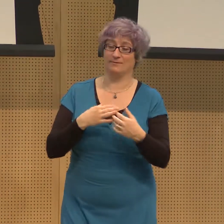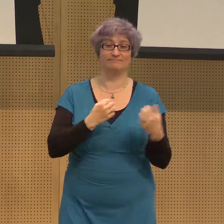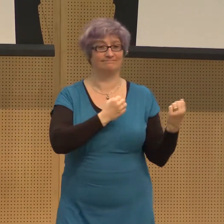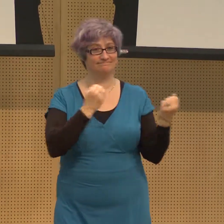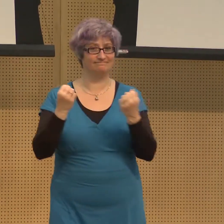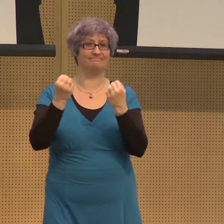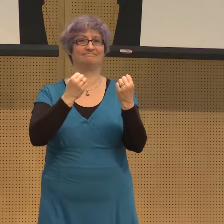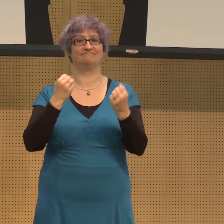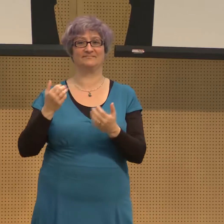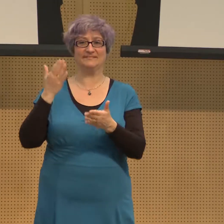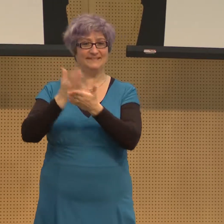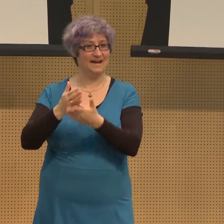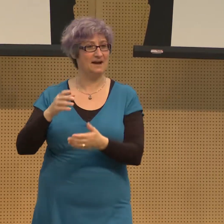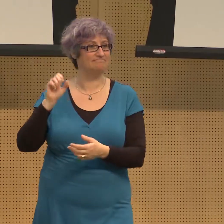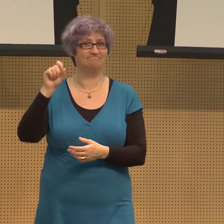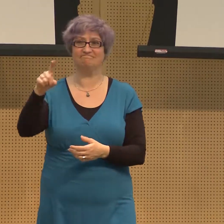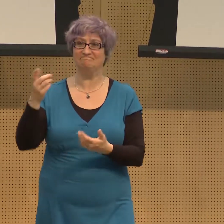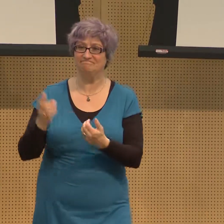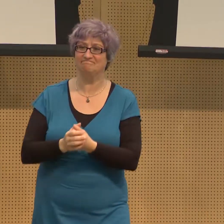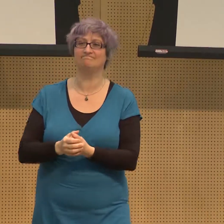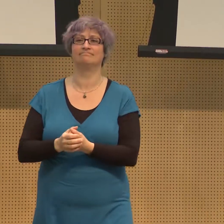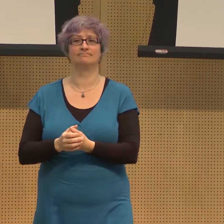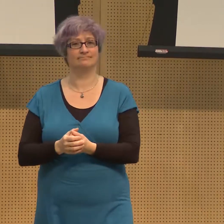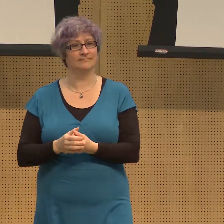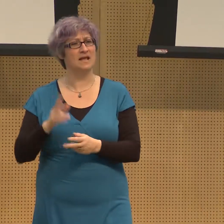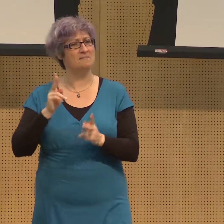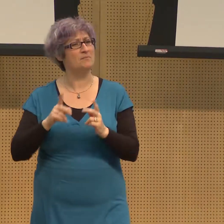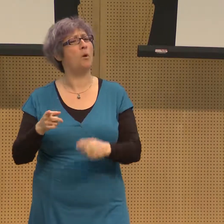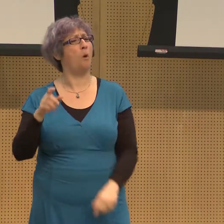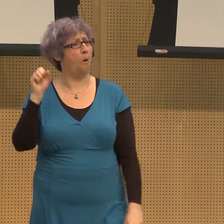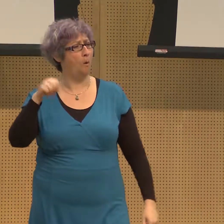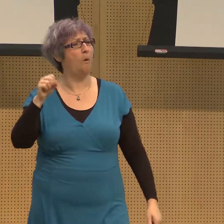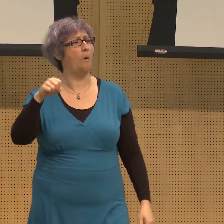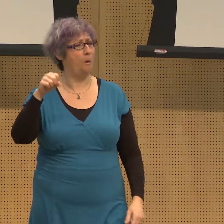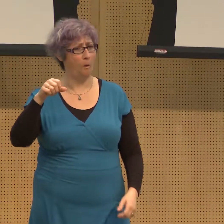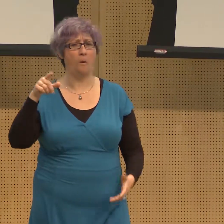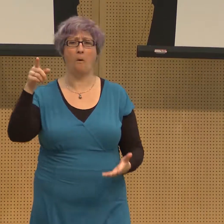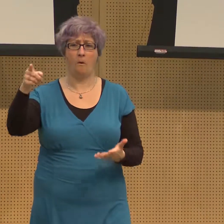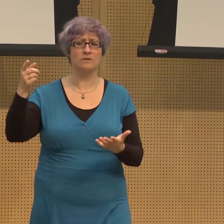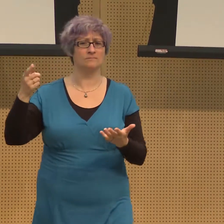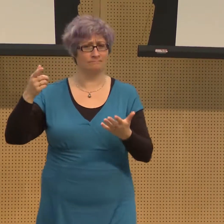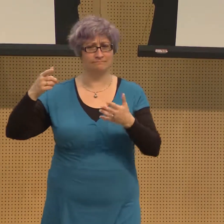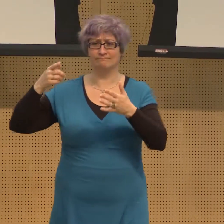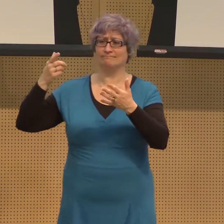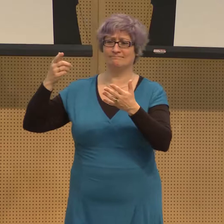So, anyhoo, we would just drive around to different towns and pop the question.